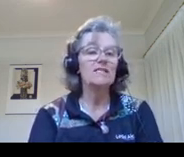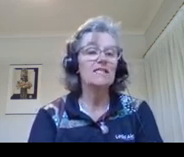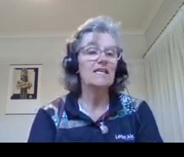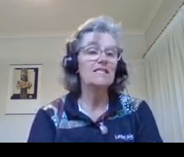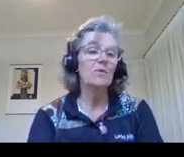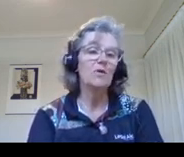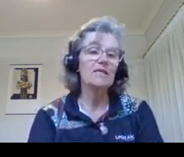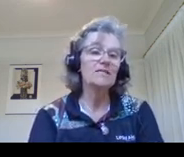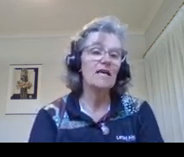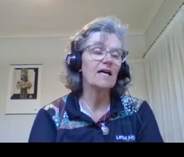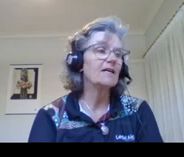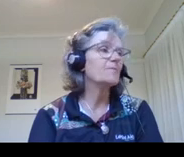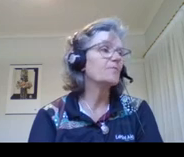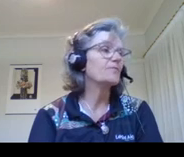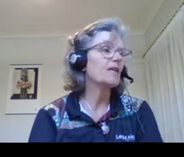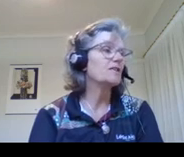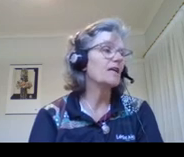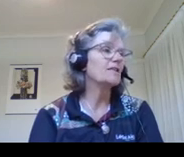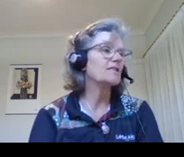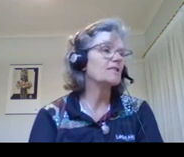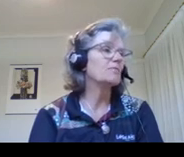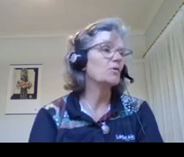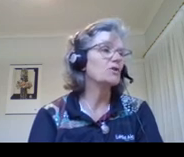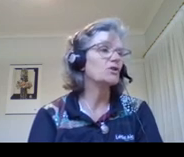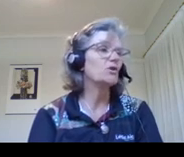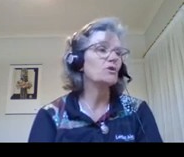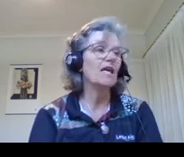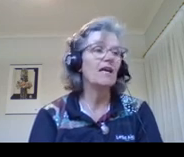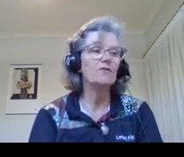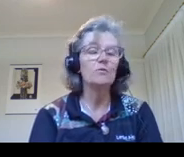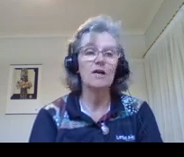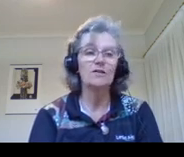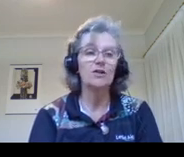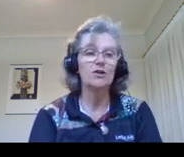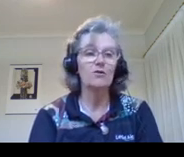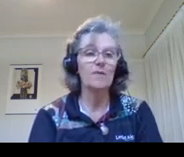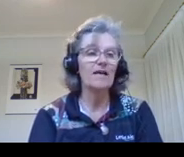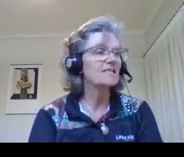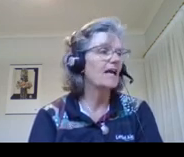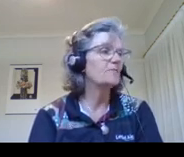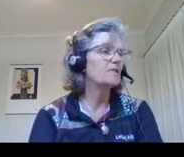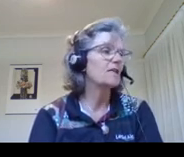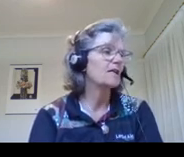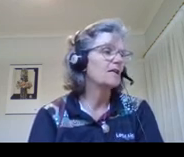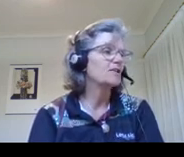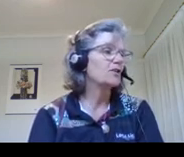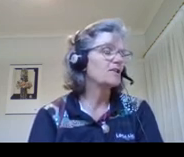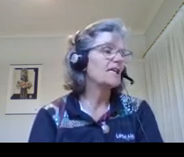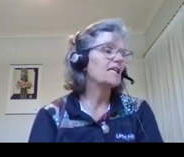these points that it's important to talk to everyone you know about scams so the t